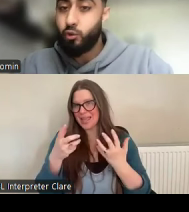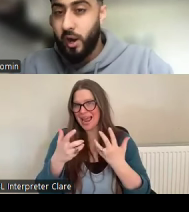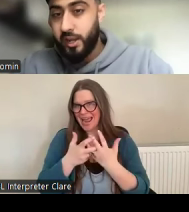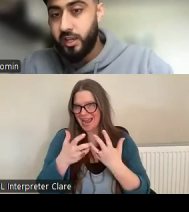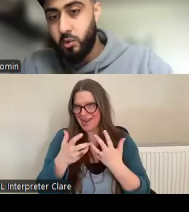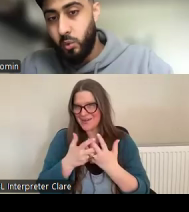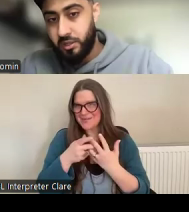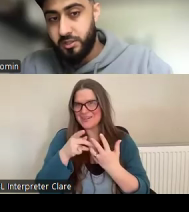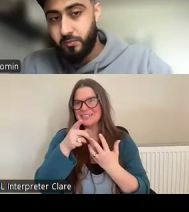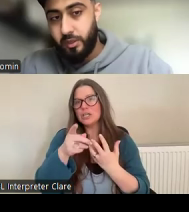the right keywords.